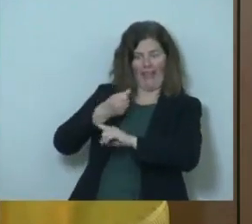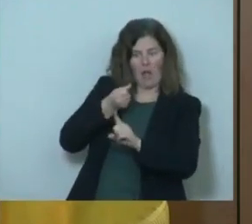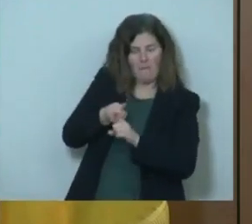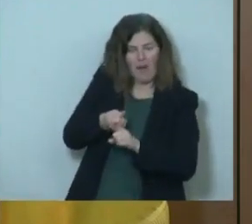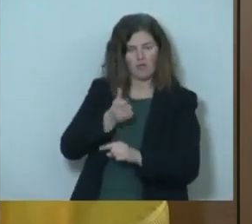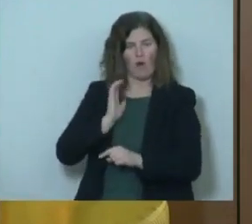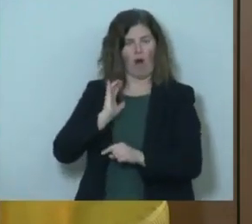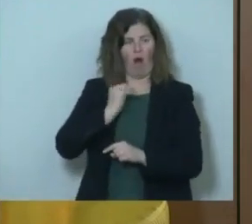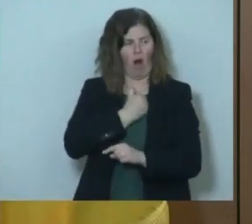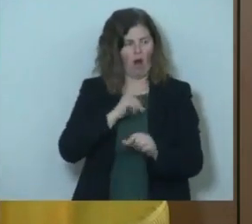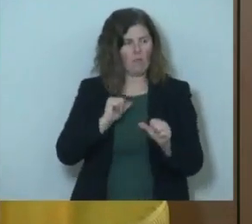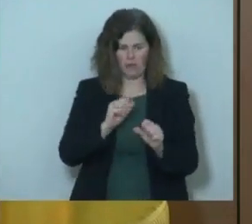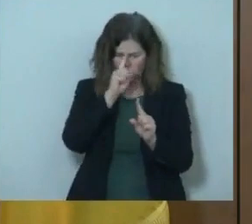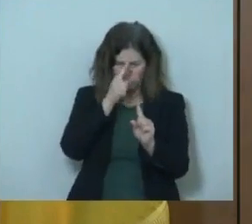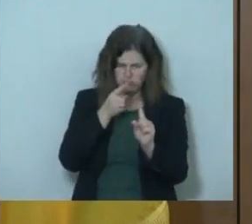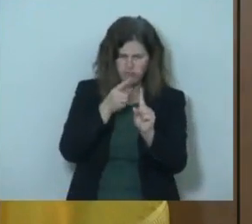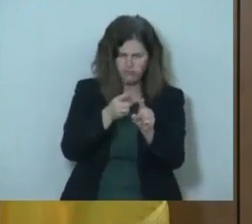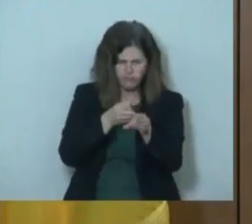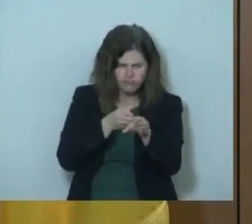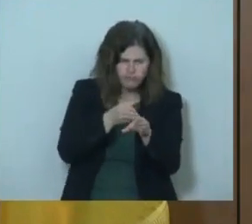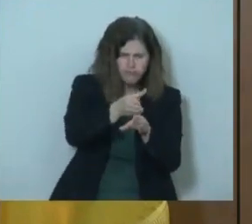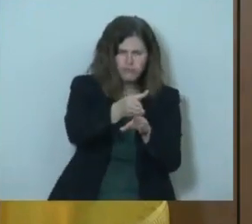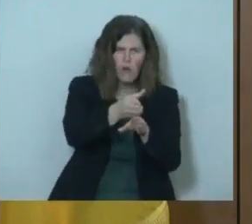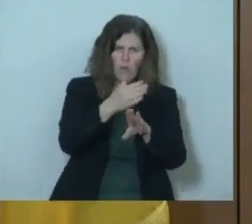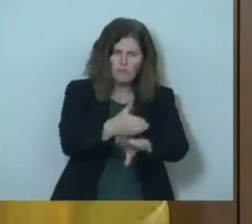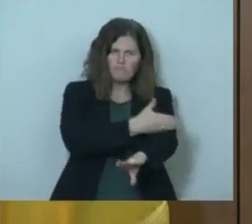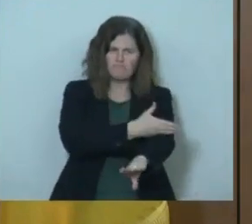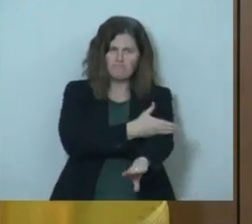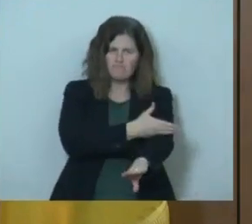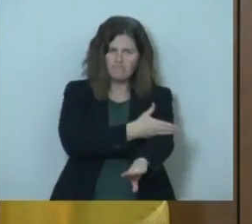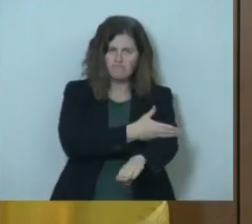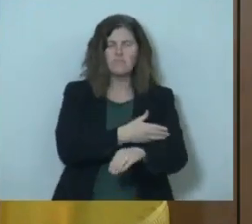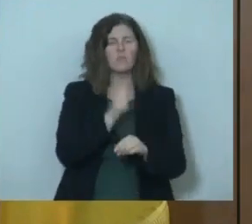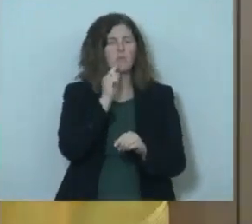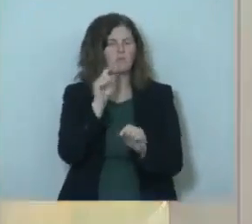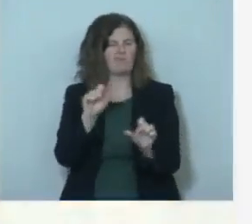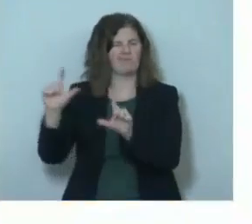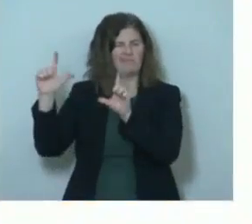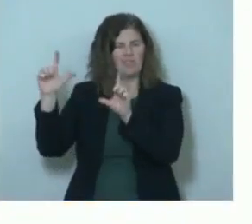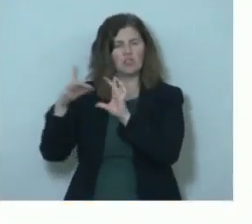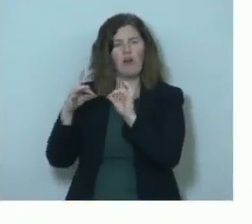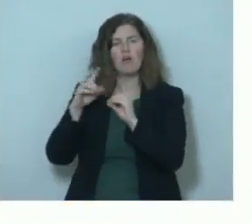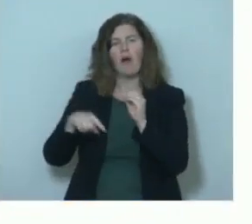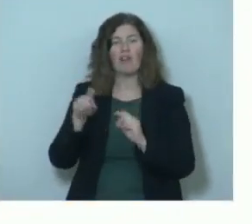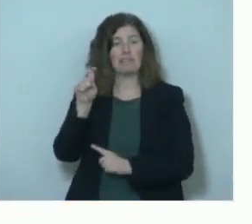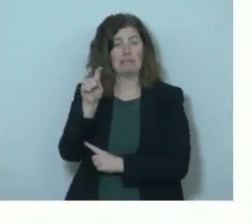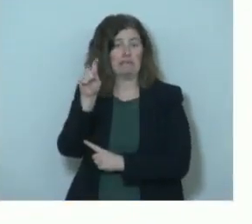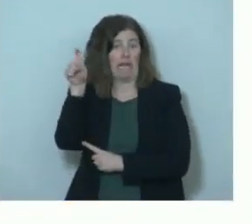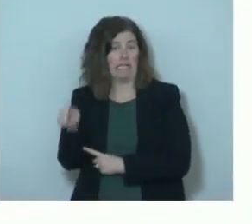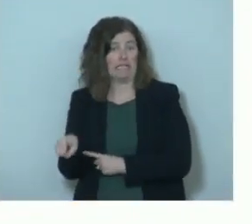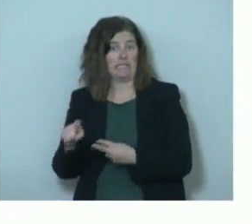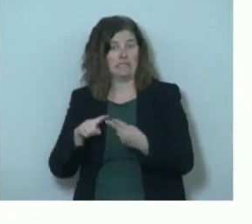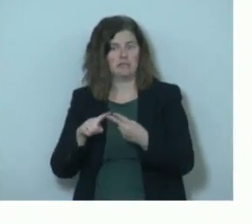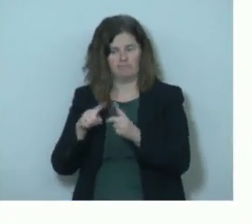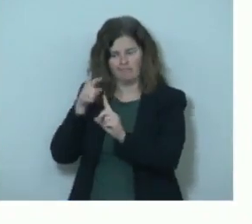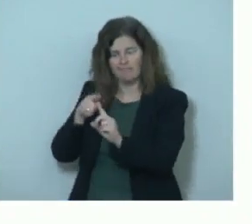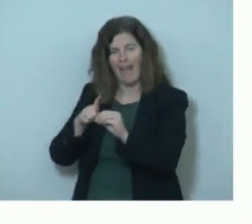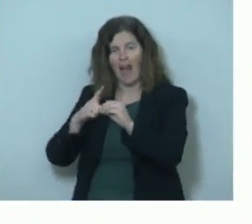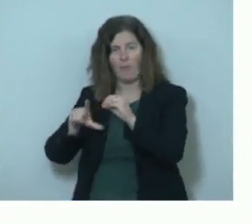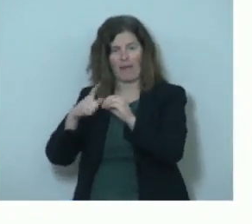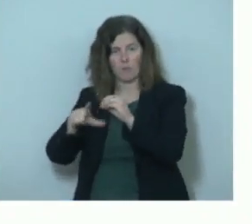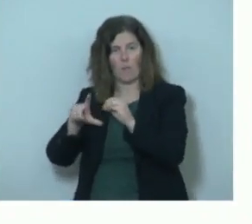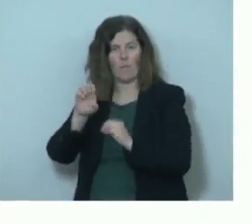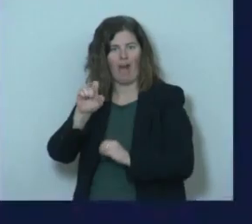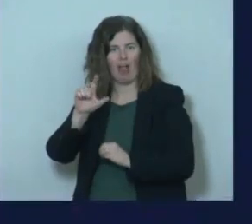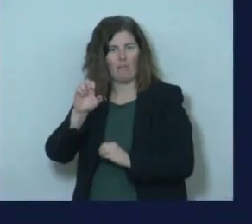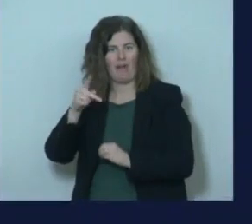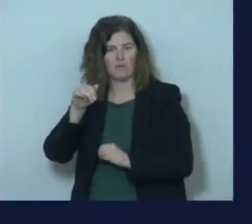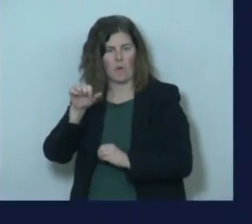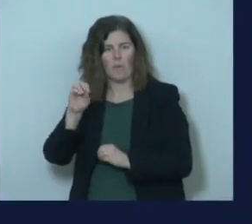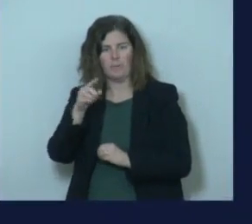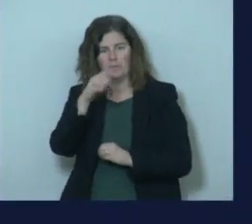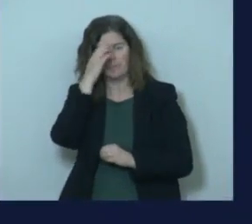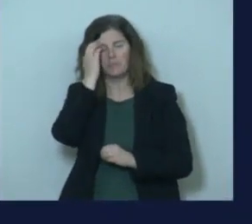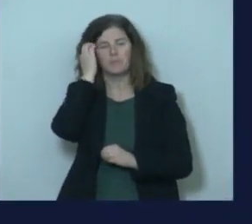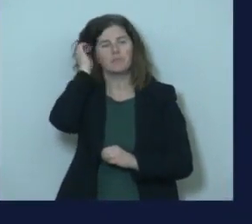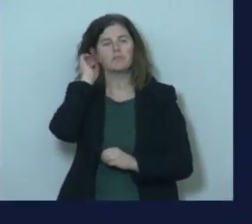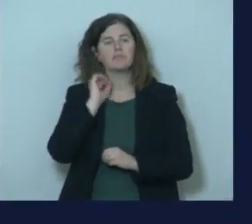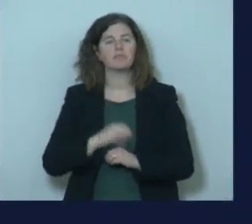I WANT TO SHOW YOU WHY OTHER STATES ACTIVITIES HAVE AN IMPACT ON NEW MEXICO’S ABILITY TO STAY THE COURSE AND SHOW THAT WE ARE MAKING REAL PROGRESS.